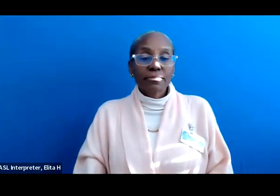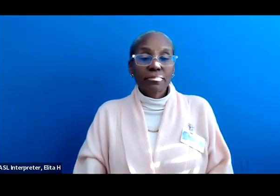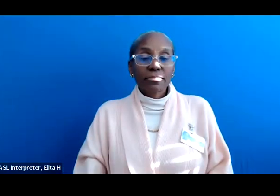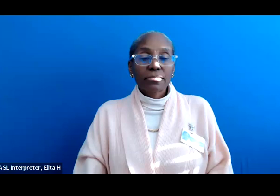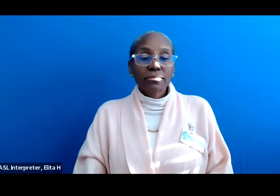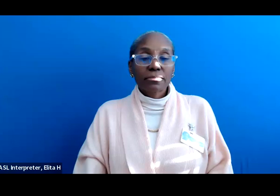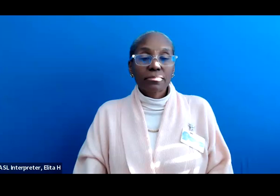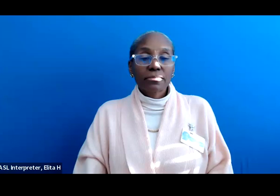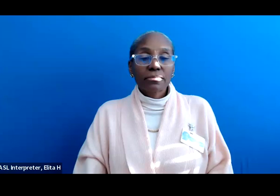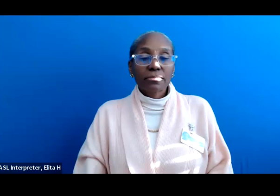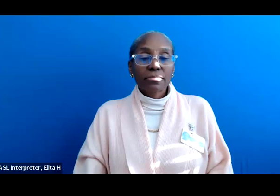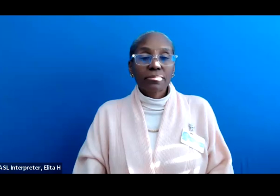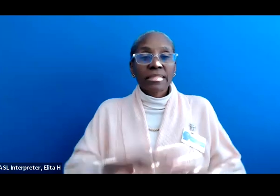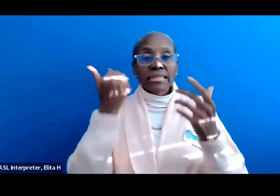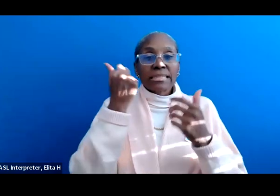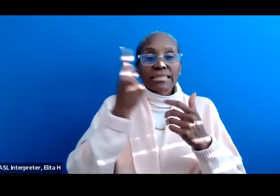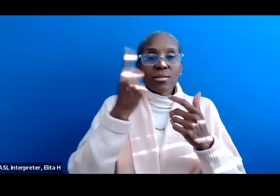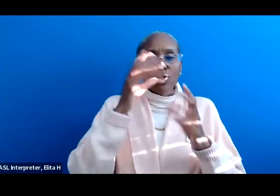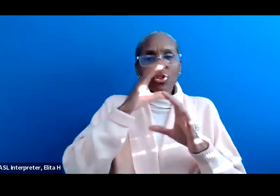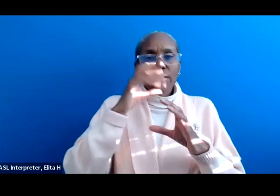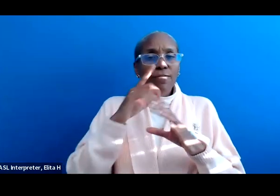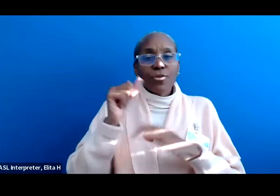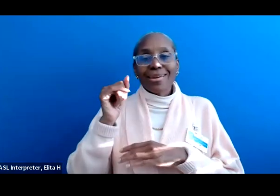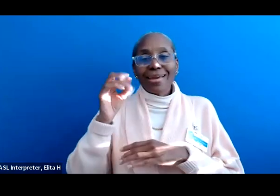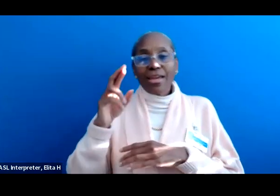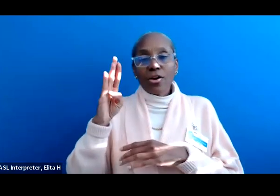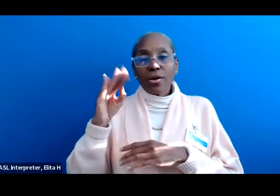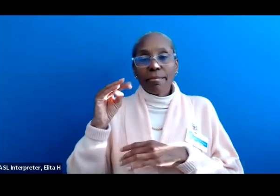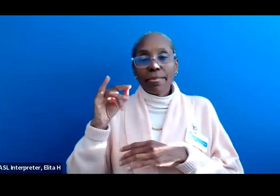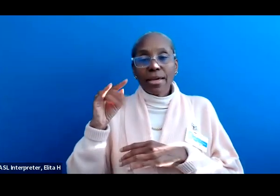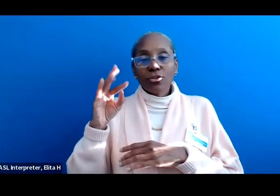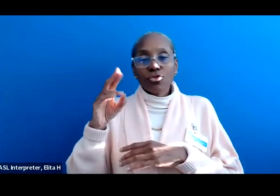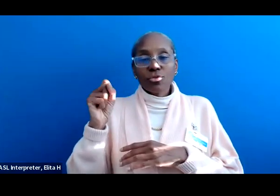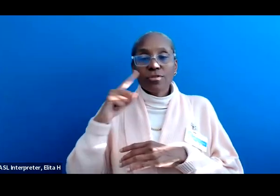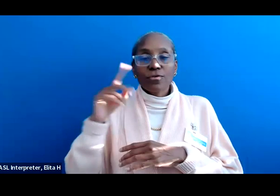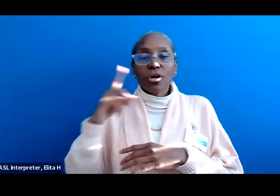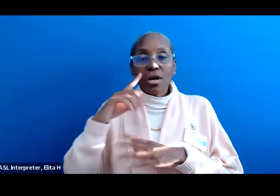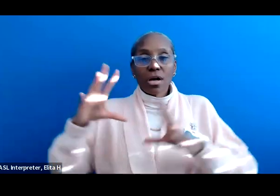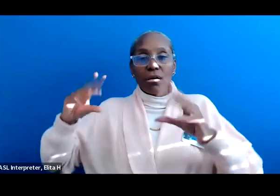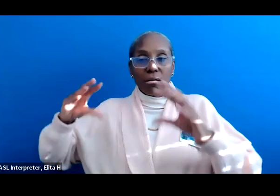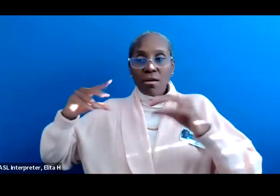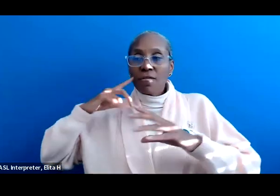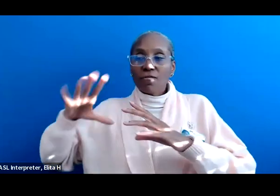Somebody's looking for an air mattress for her husband. He's had one pressure wound when he was first injured six and a